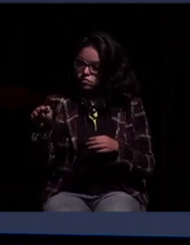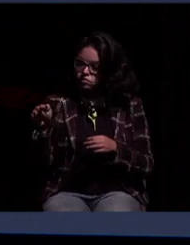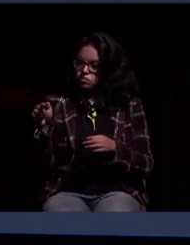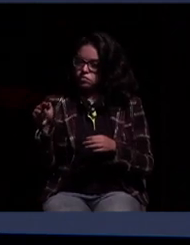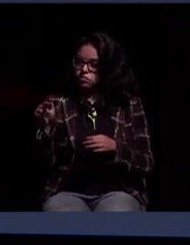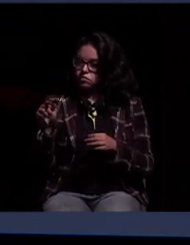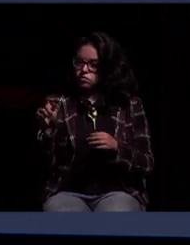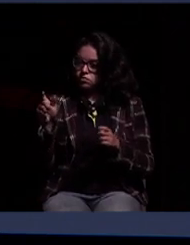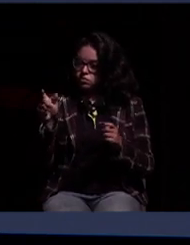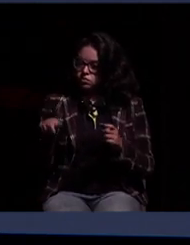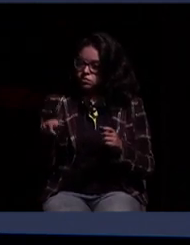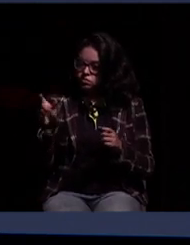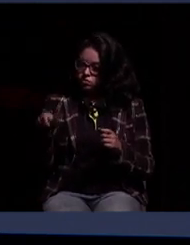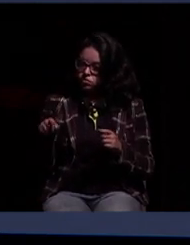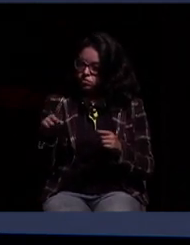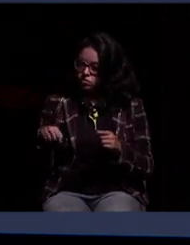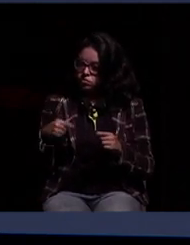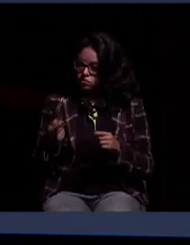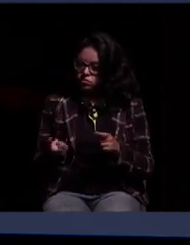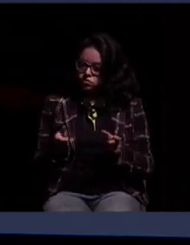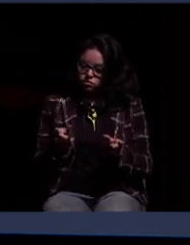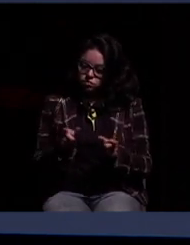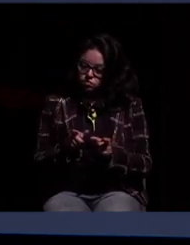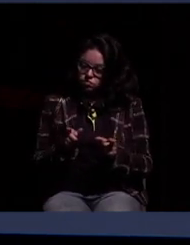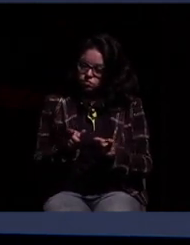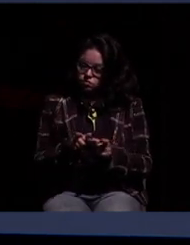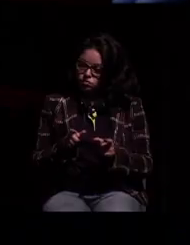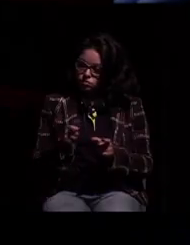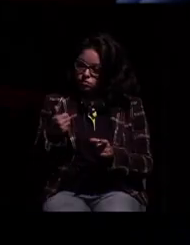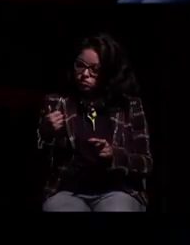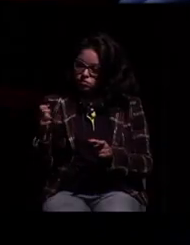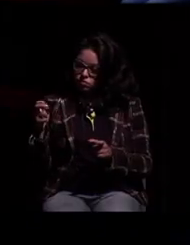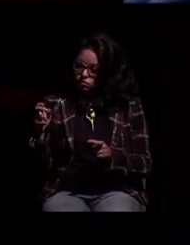a small village with 15,000 inhabitants